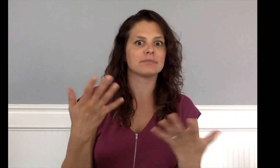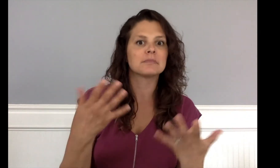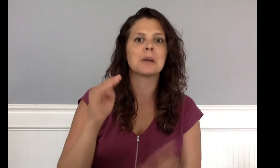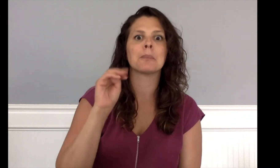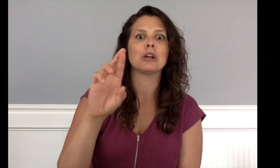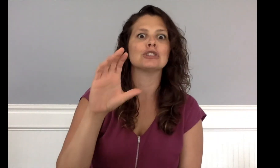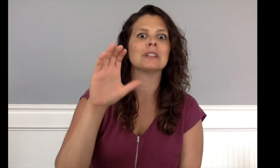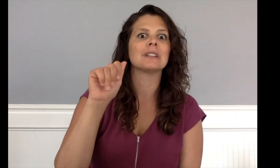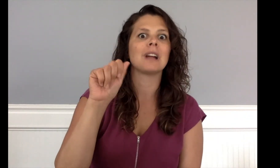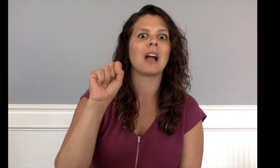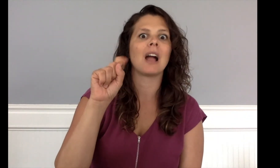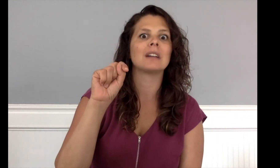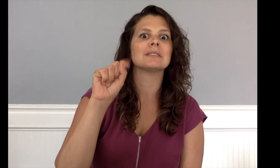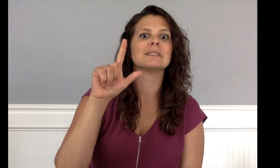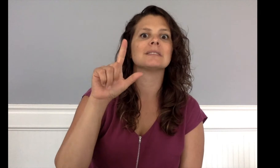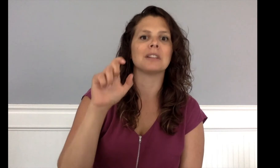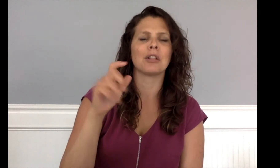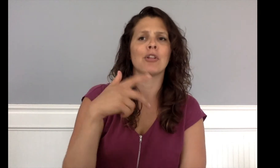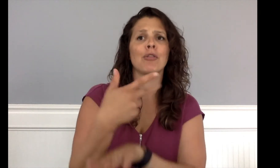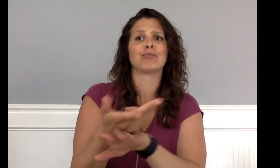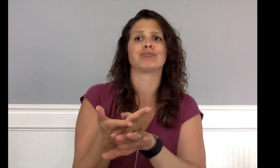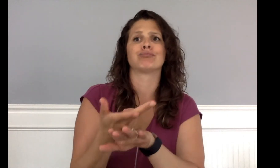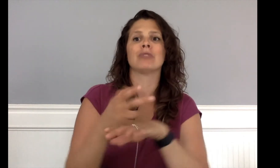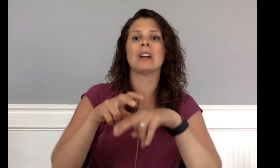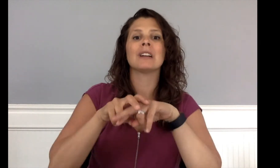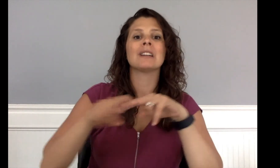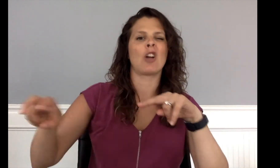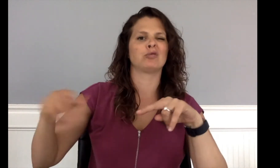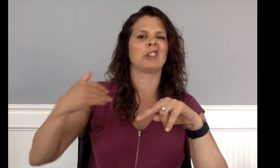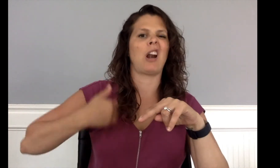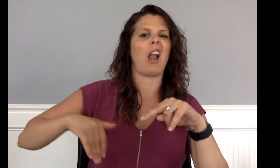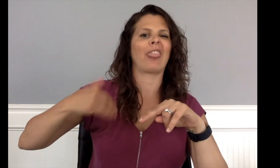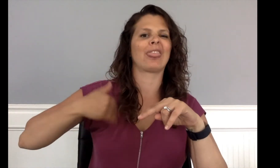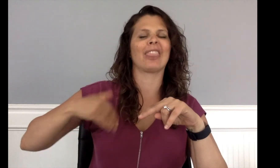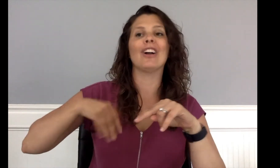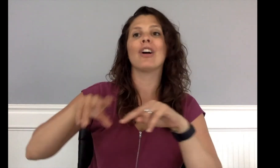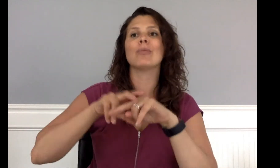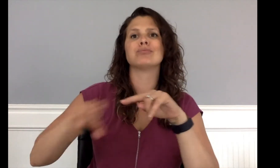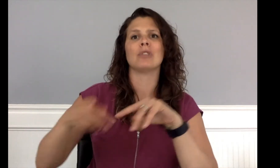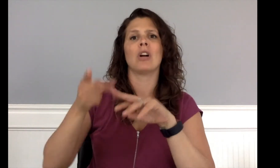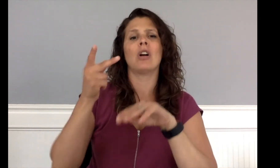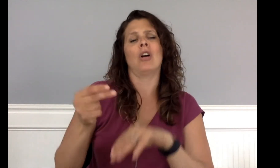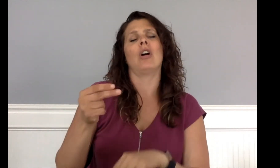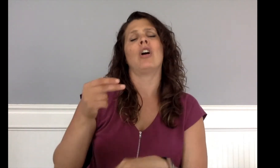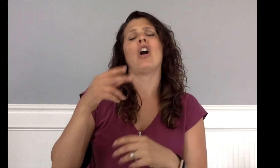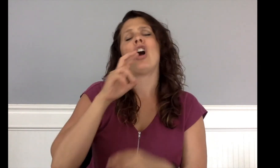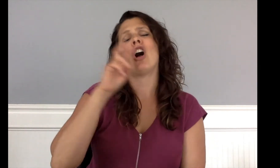Mr. Castle was stretched out on the leather sofa, snoring